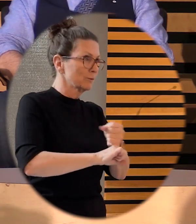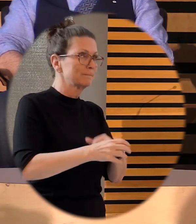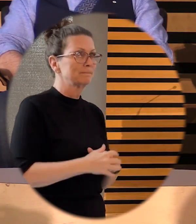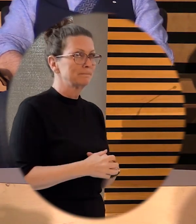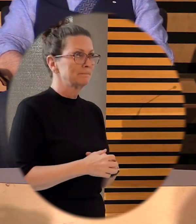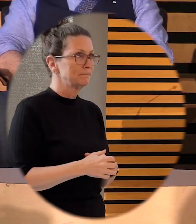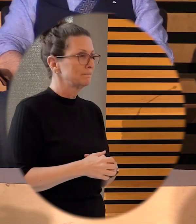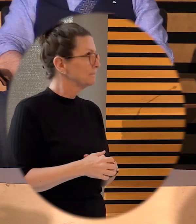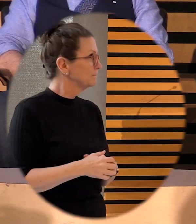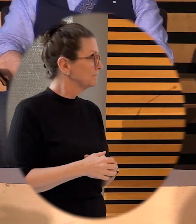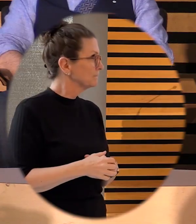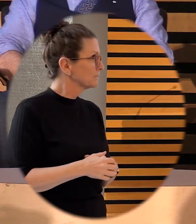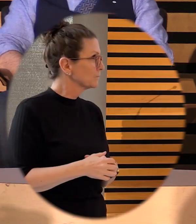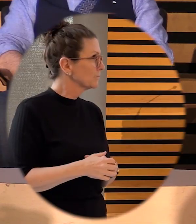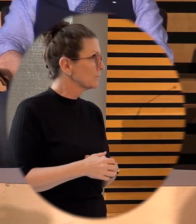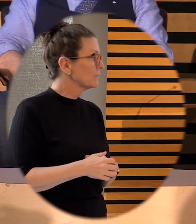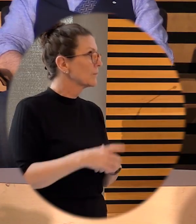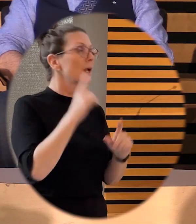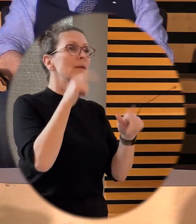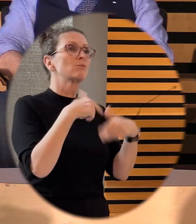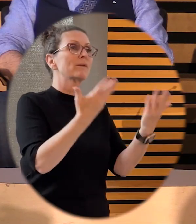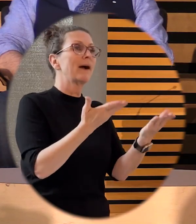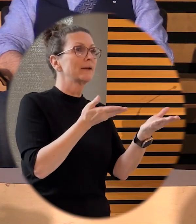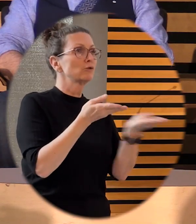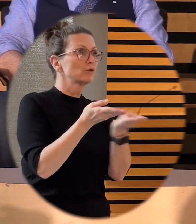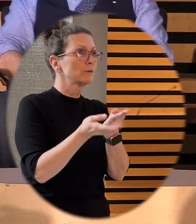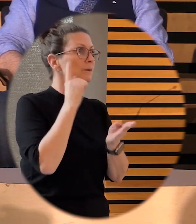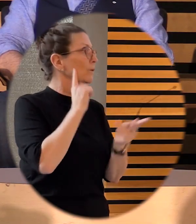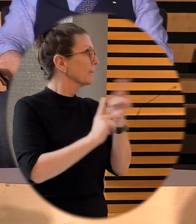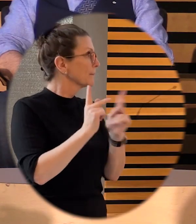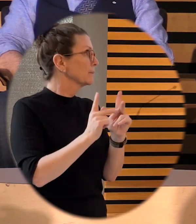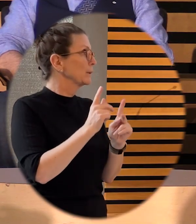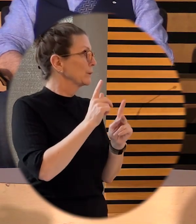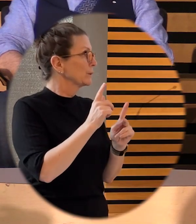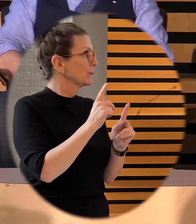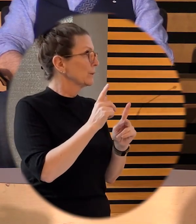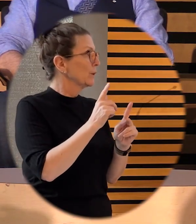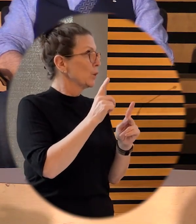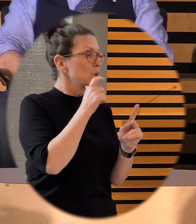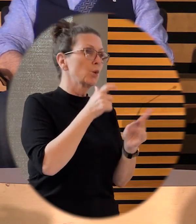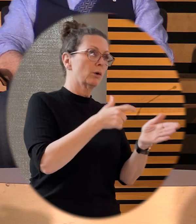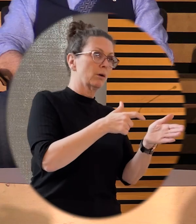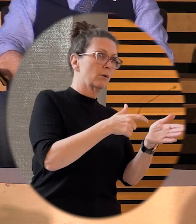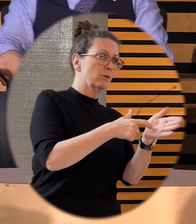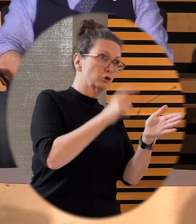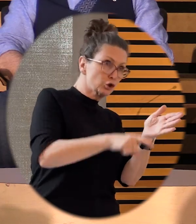without delay or denial due to jurisdictional uh disputes. In BC, we also adjudicate persons with